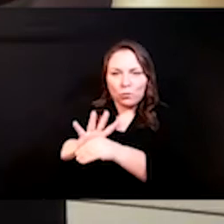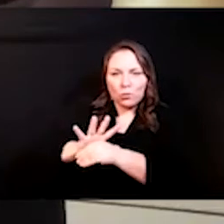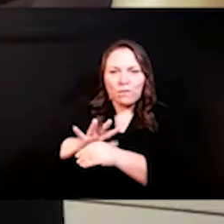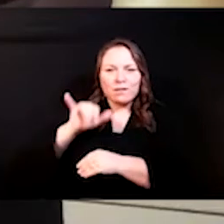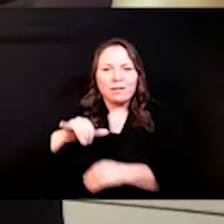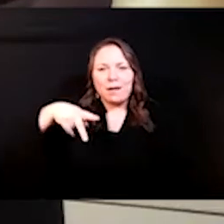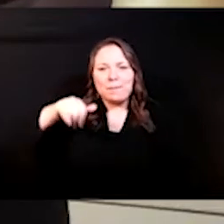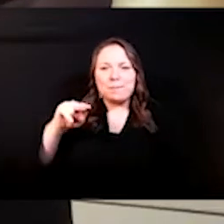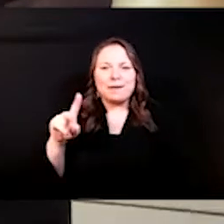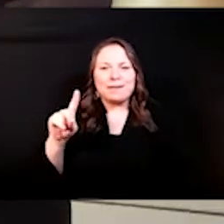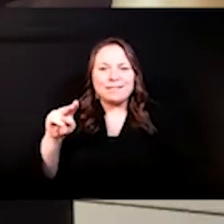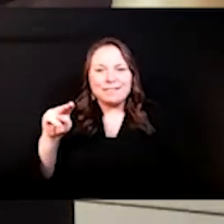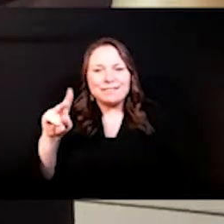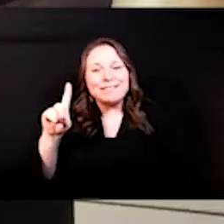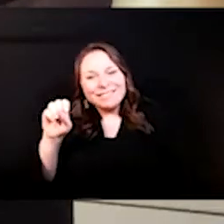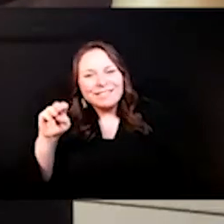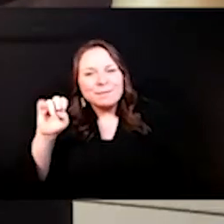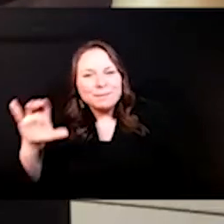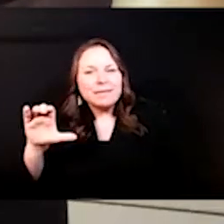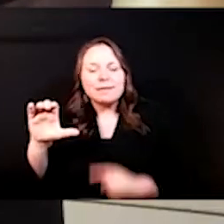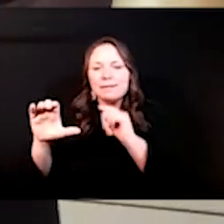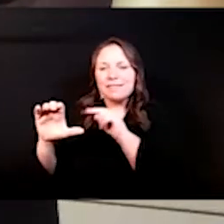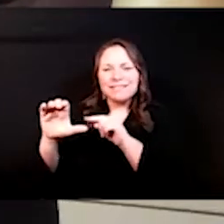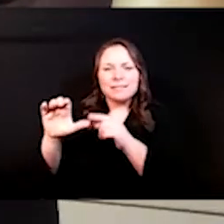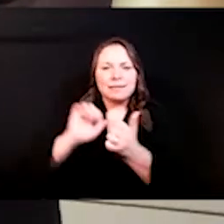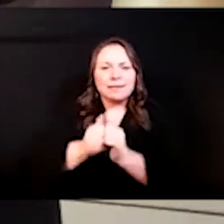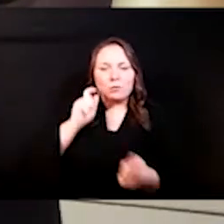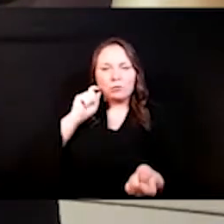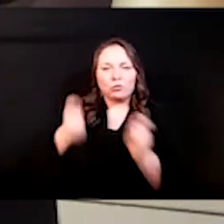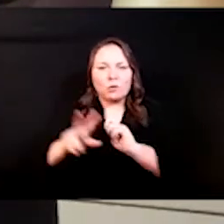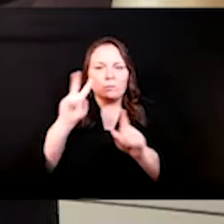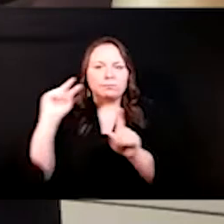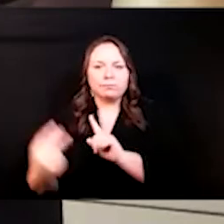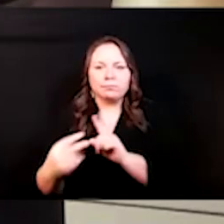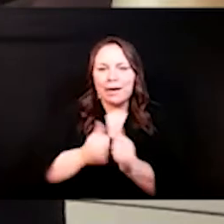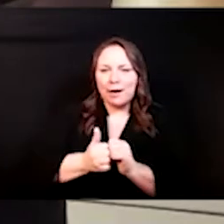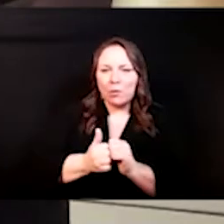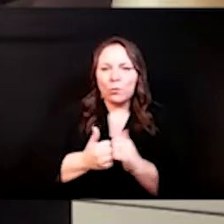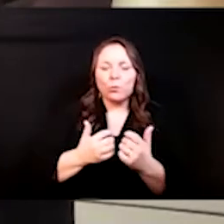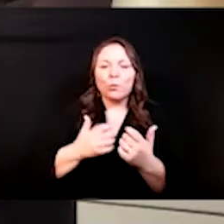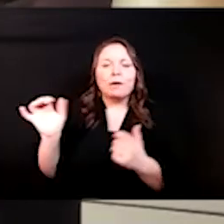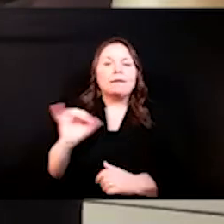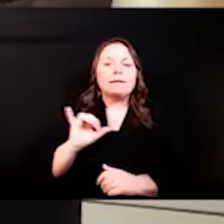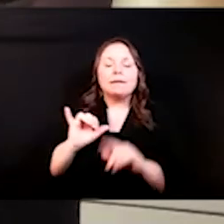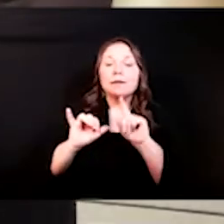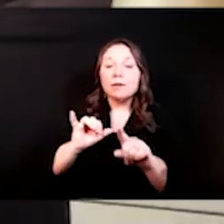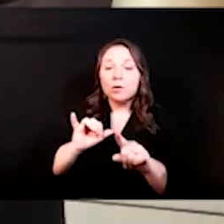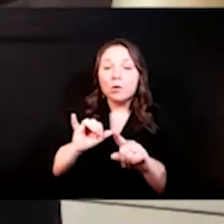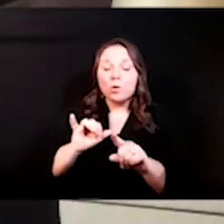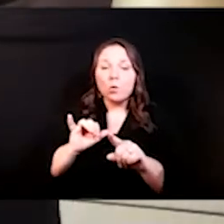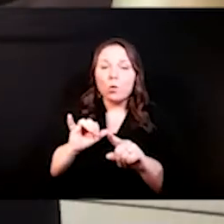AND COVID-19 WAS A GLOBAL PANDEMIC